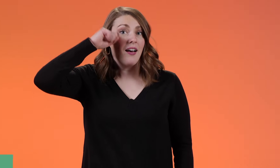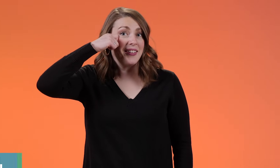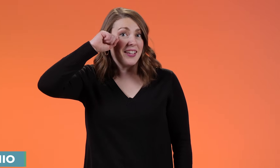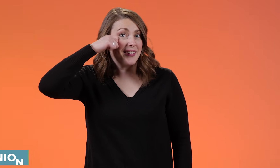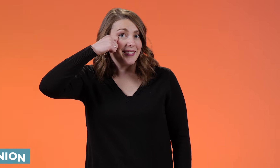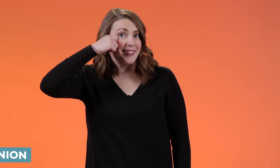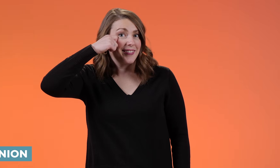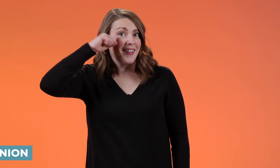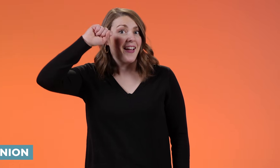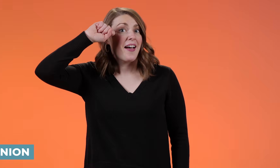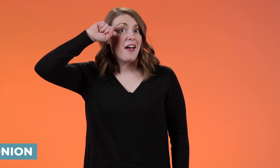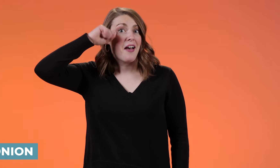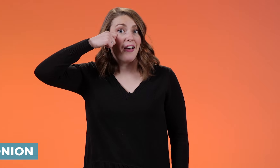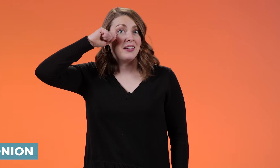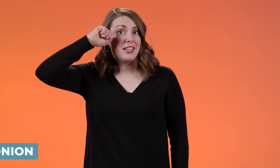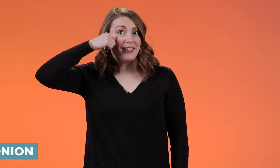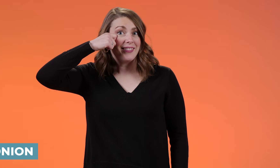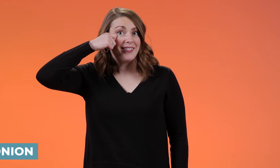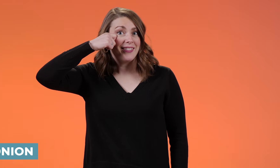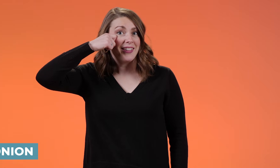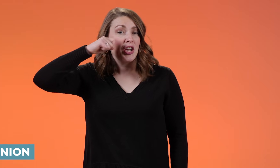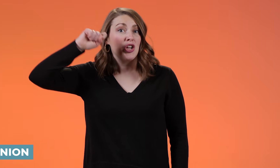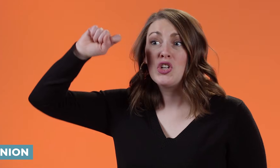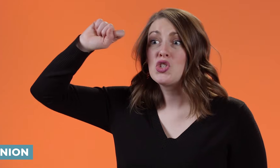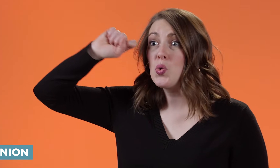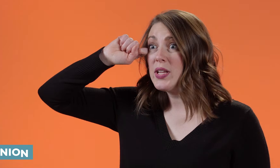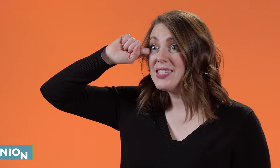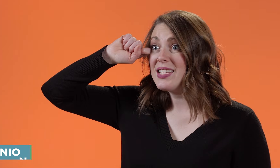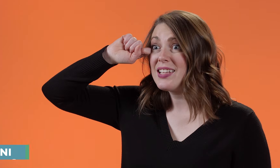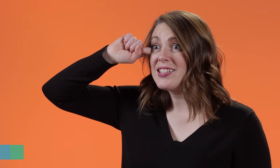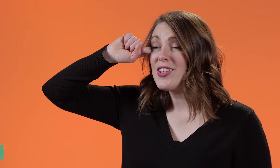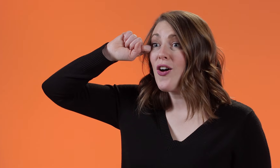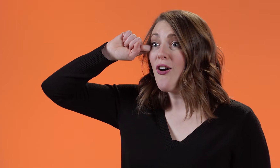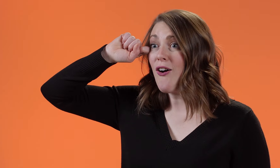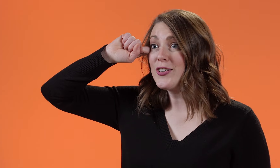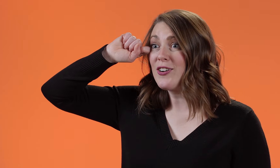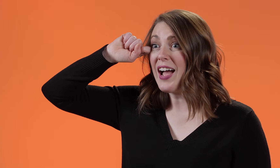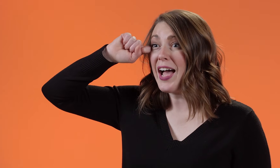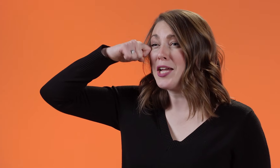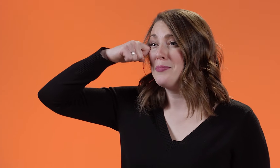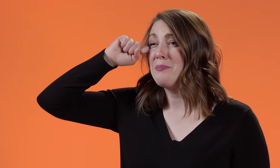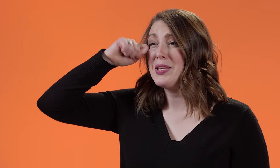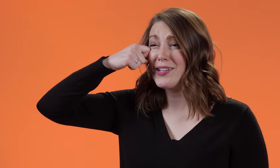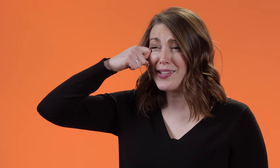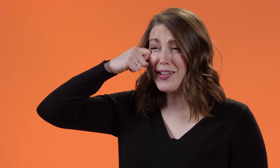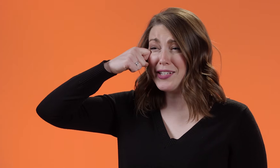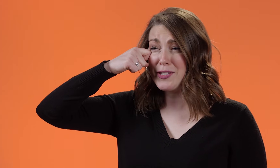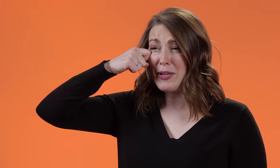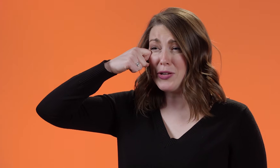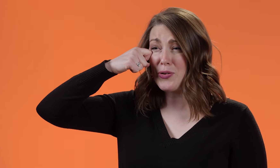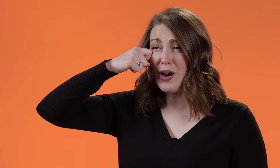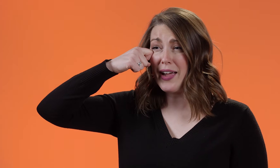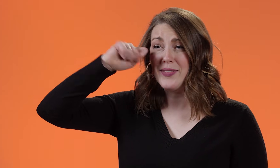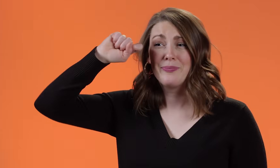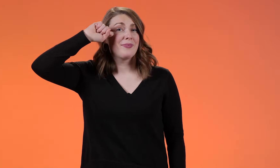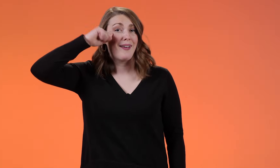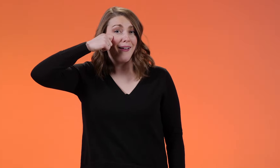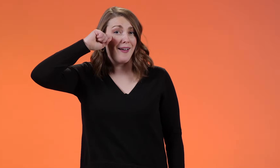Onion. You're twisting this on your eye because onions make you cry.